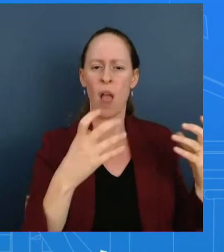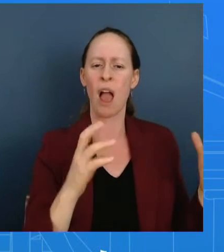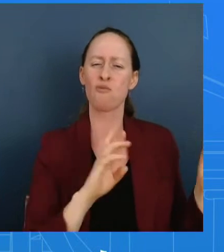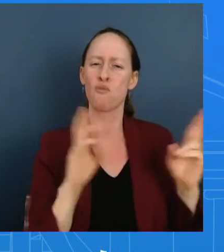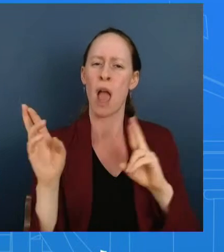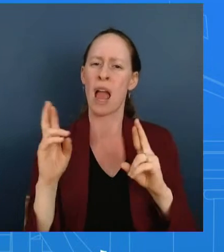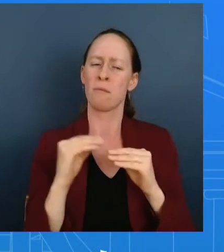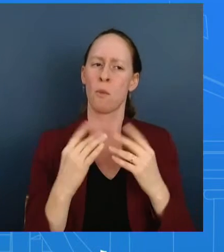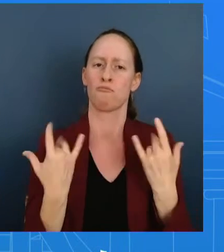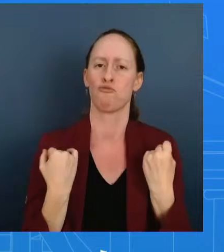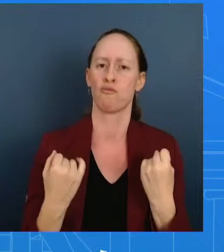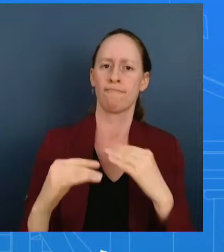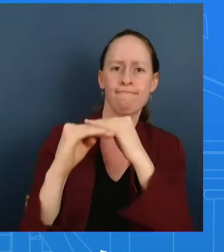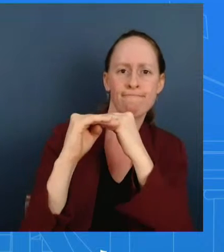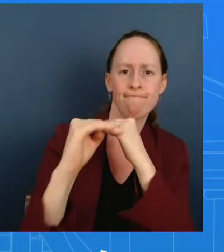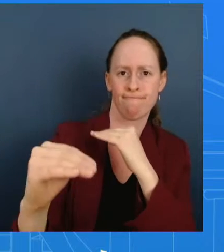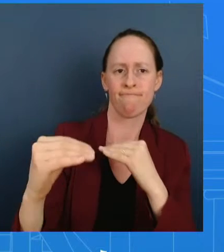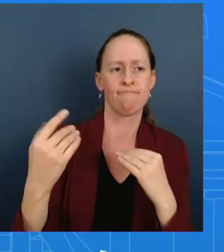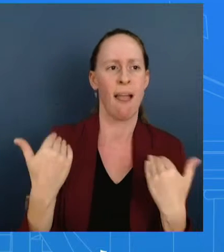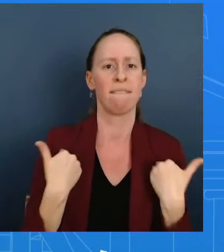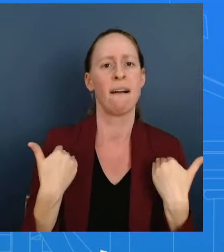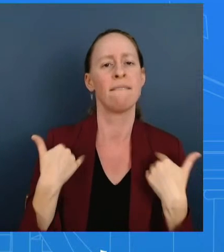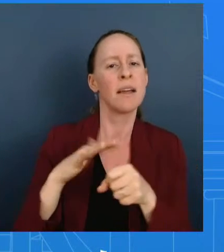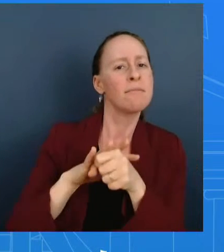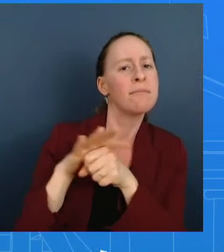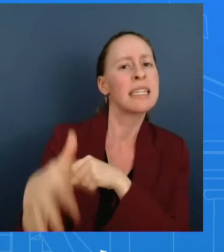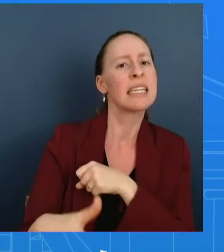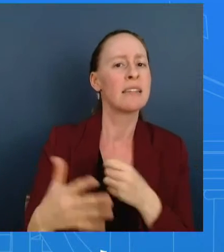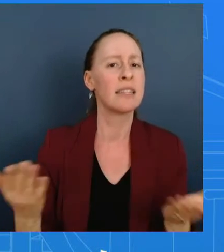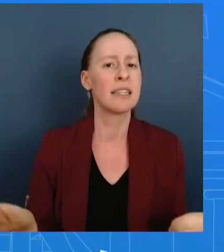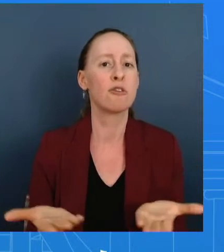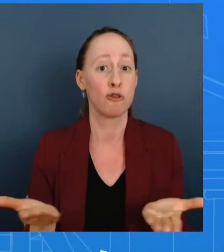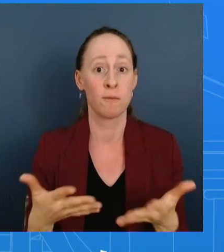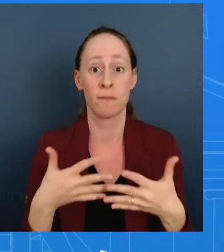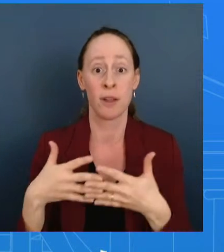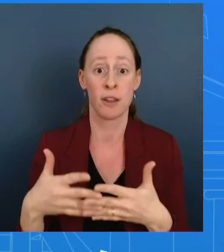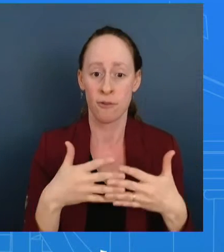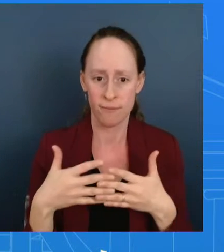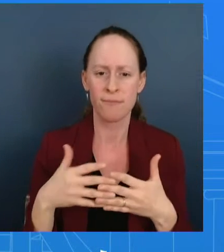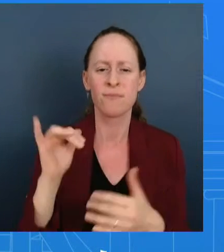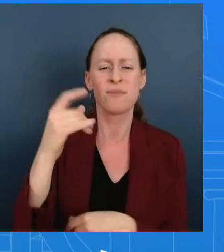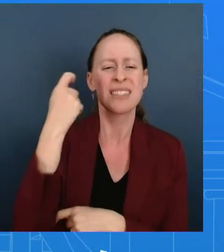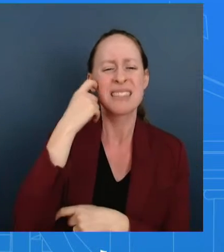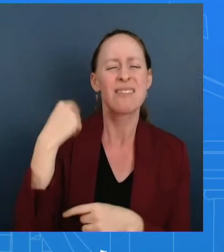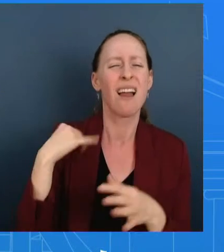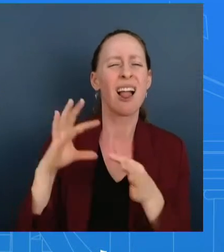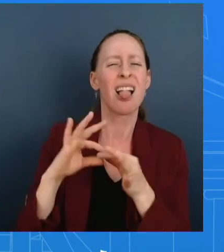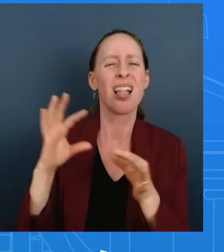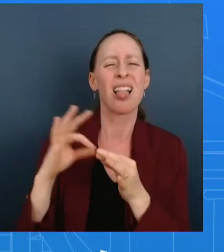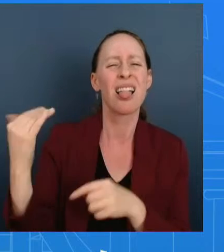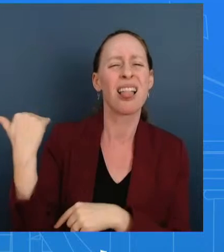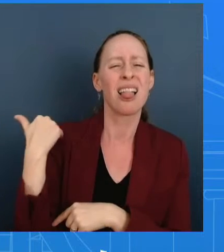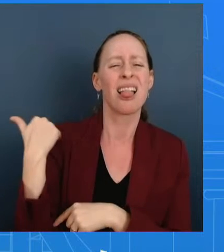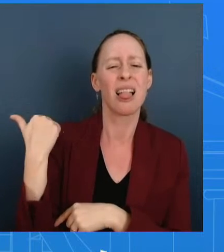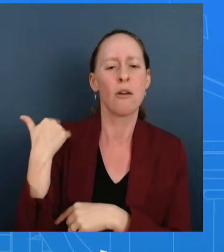And you're going to see, as I alluded to, some discussion about Ukraine's path to NATO and what that -- and what that can look like